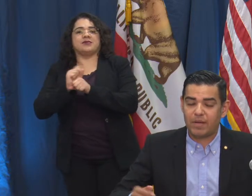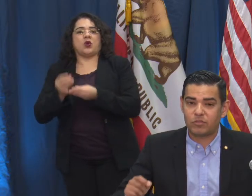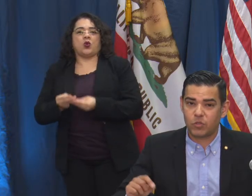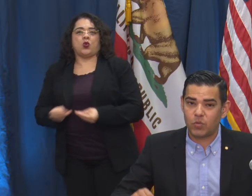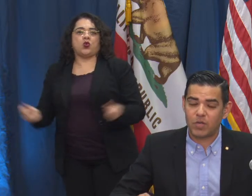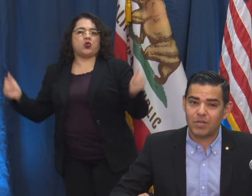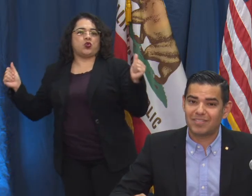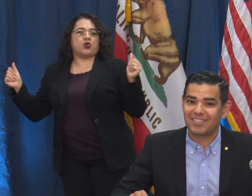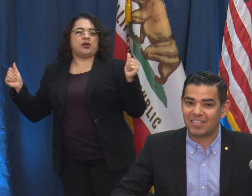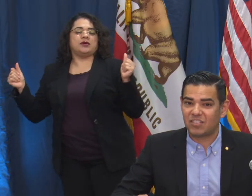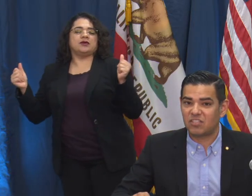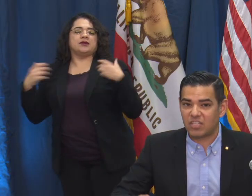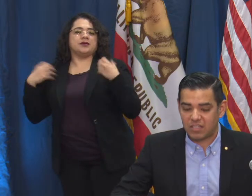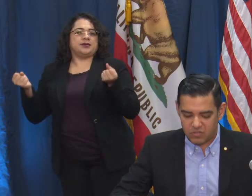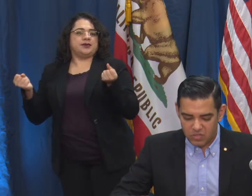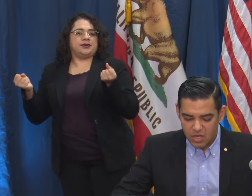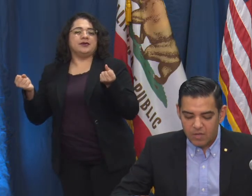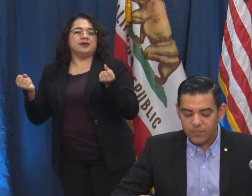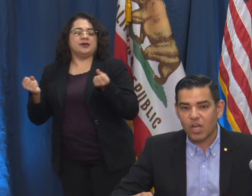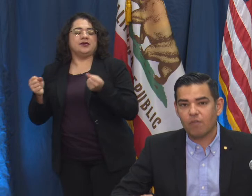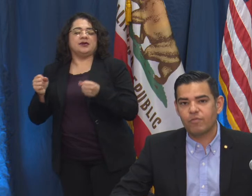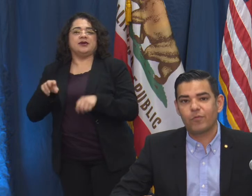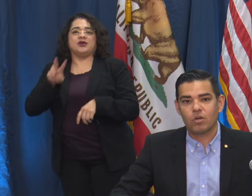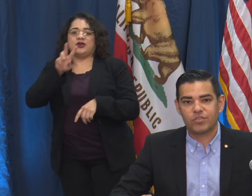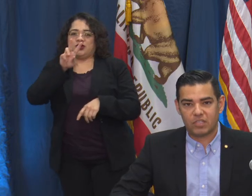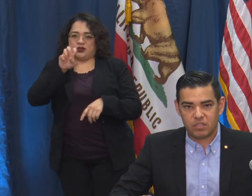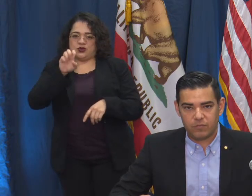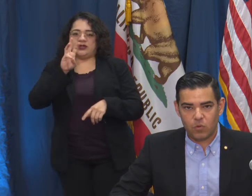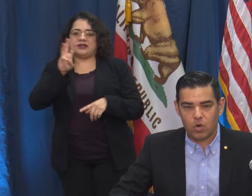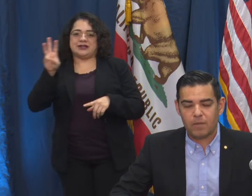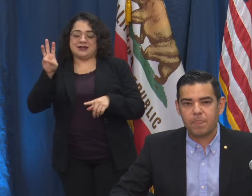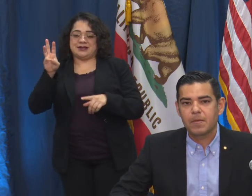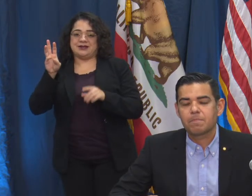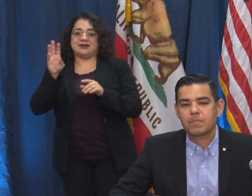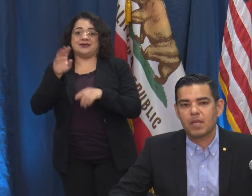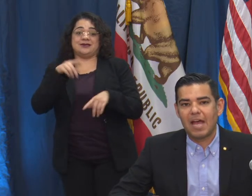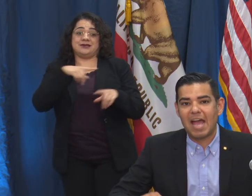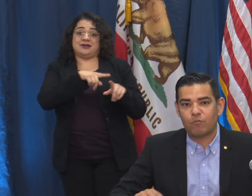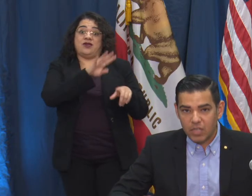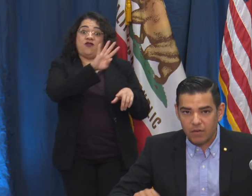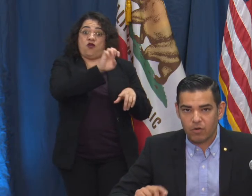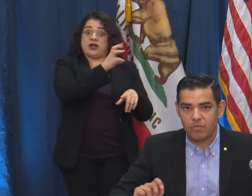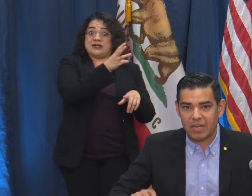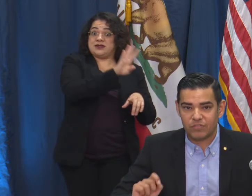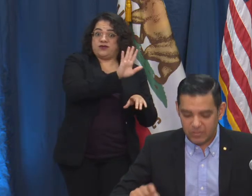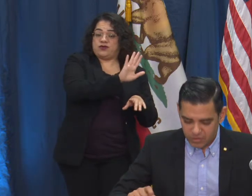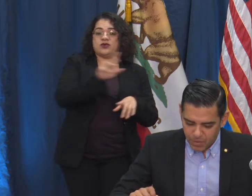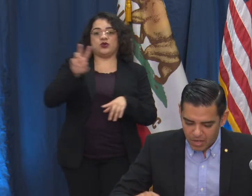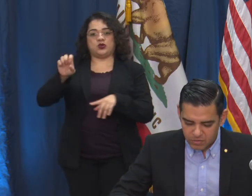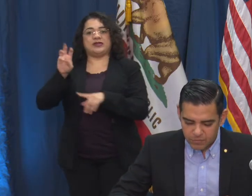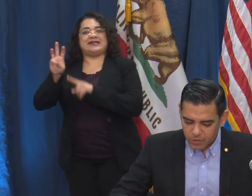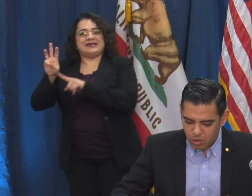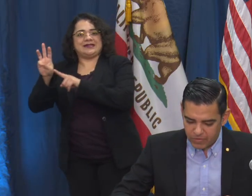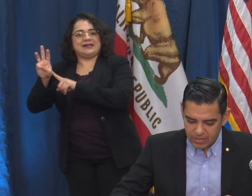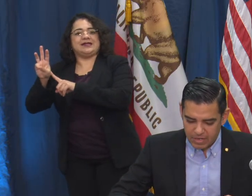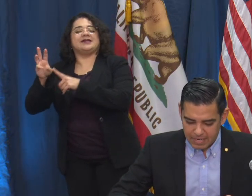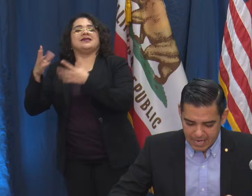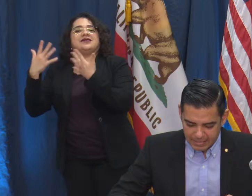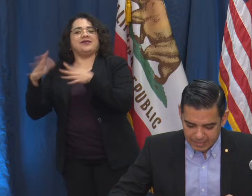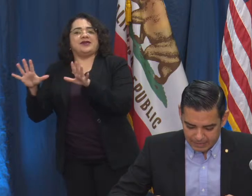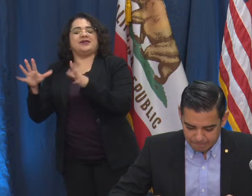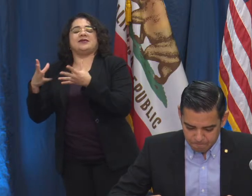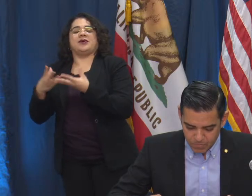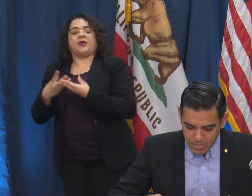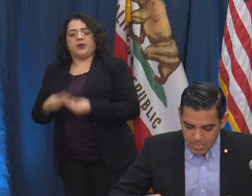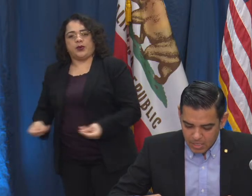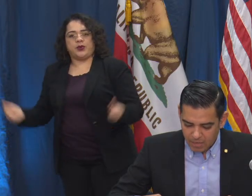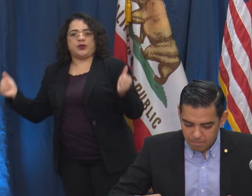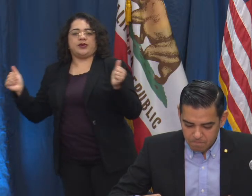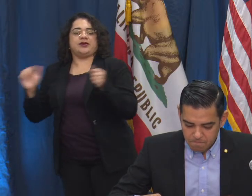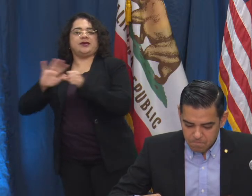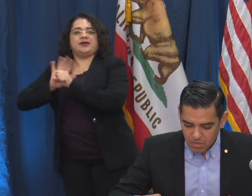about 266 of the 464 have recovered that have tested positive for COVID-19.